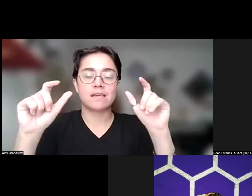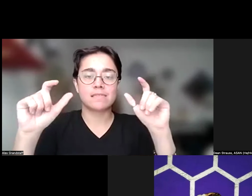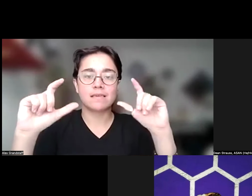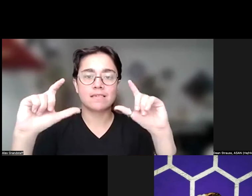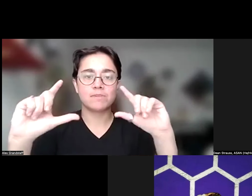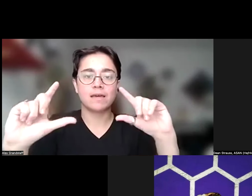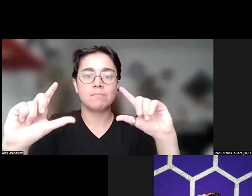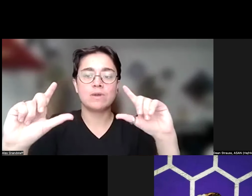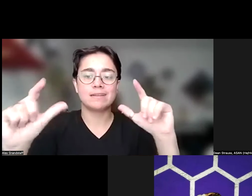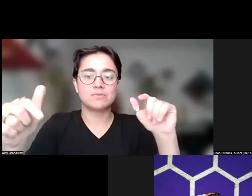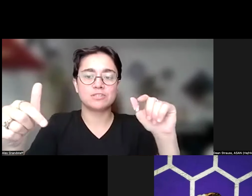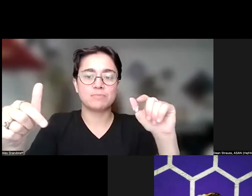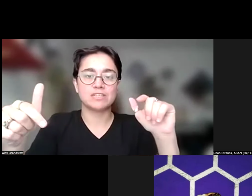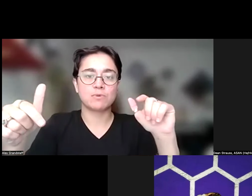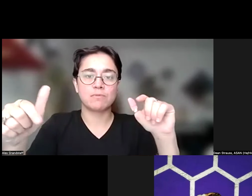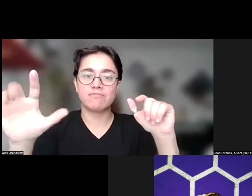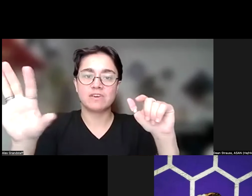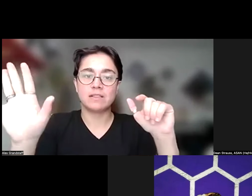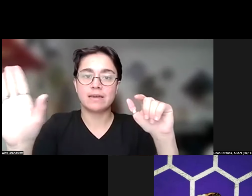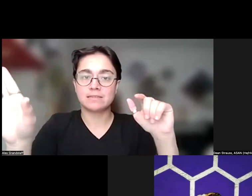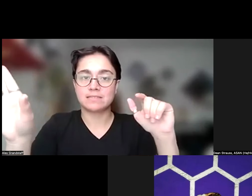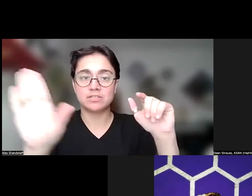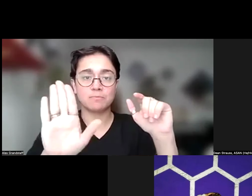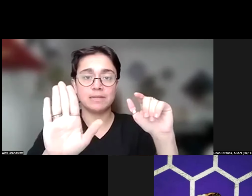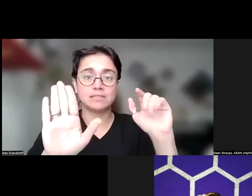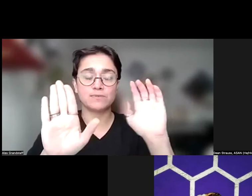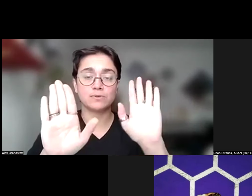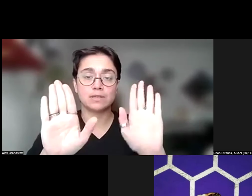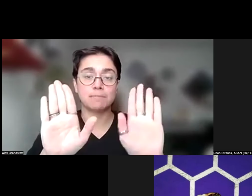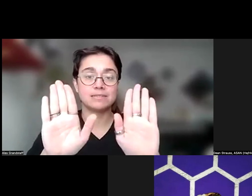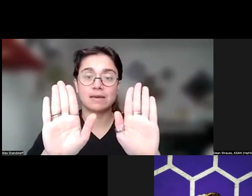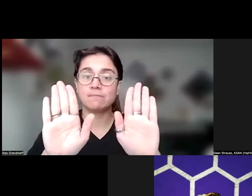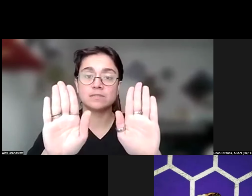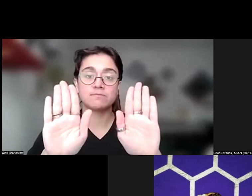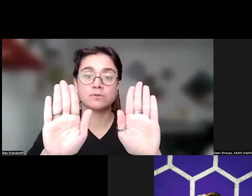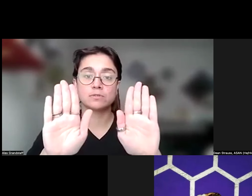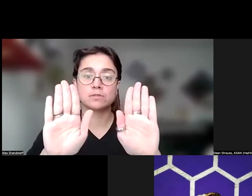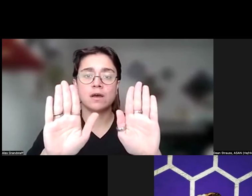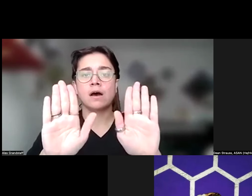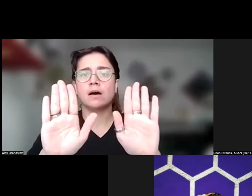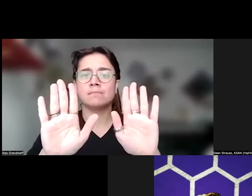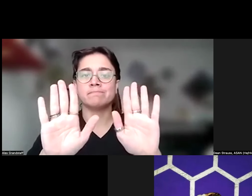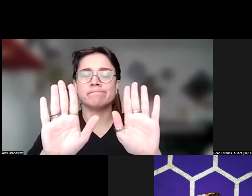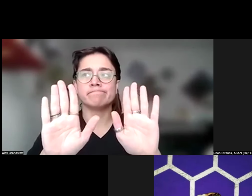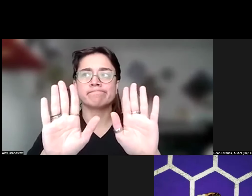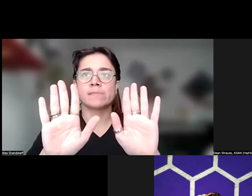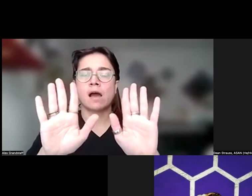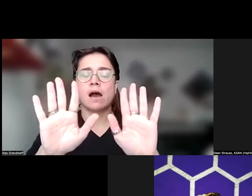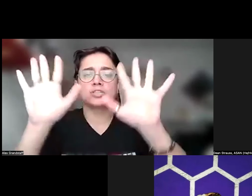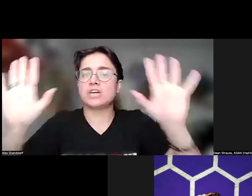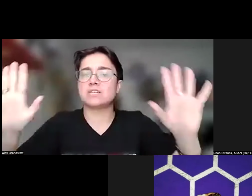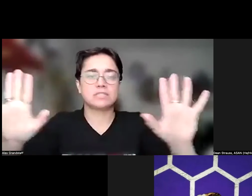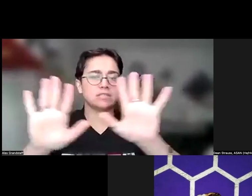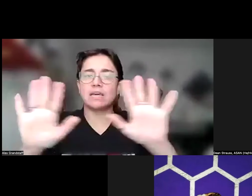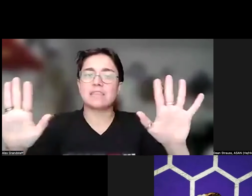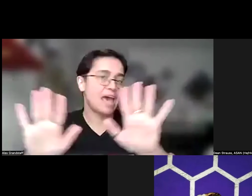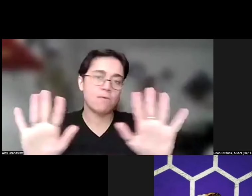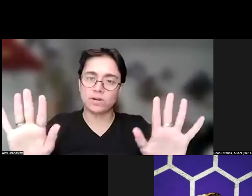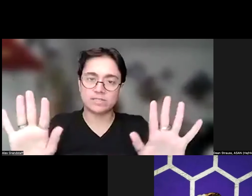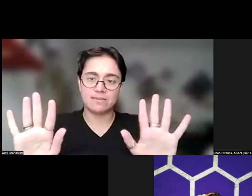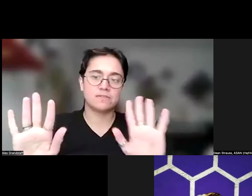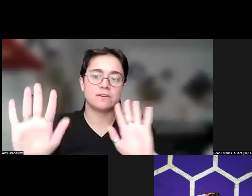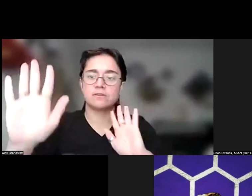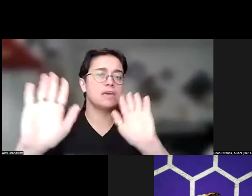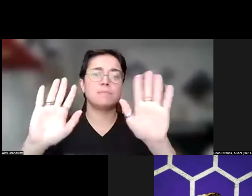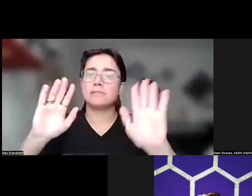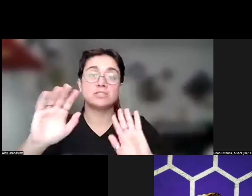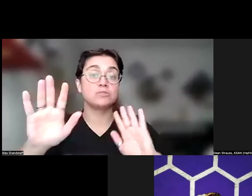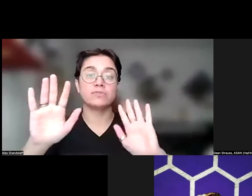I think we get into a space where we feel like the civil disobedience folks